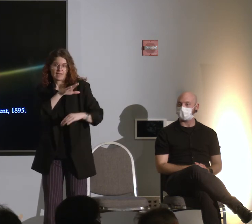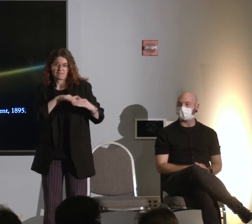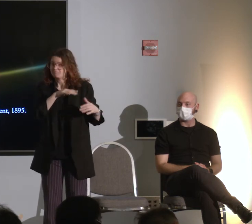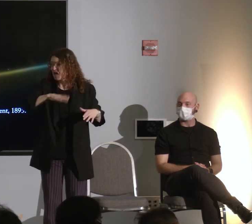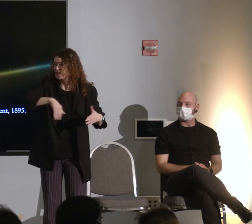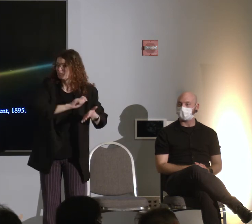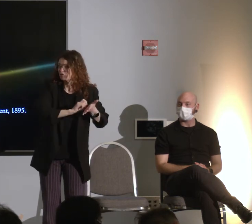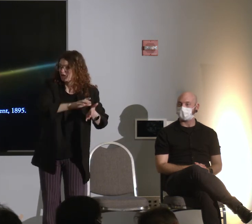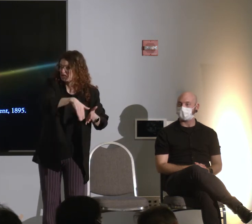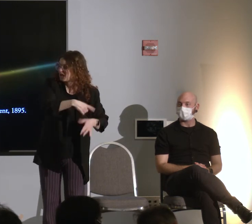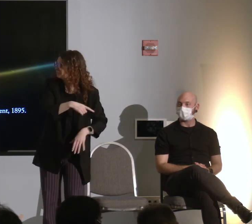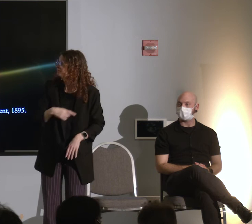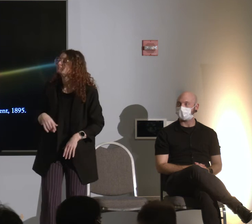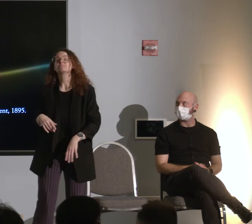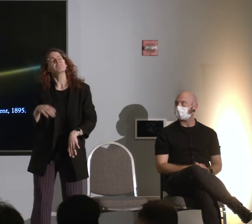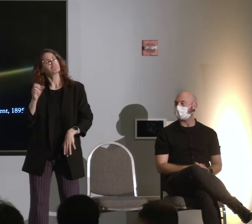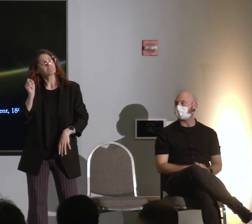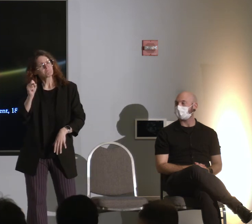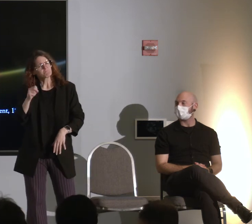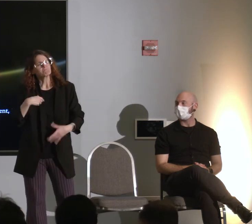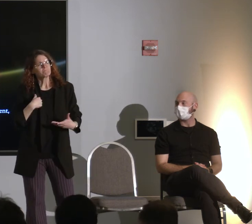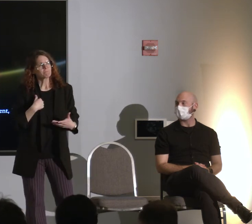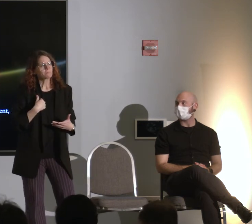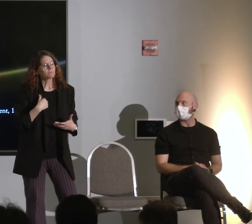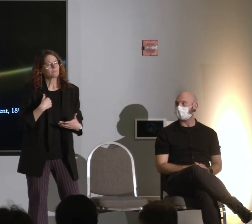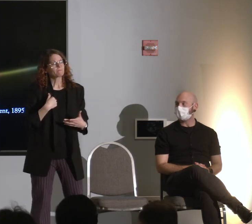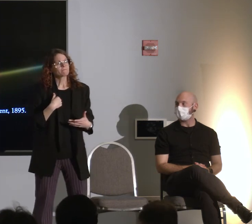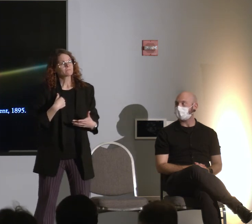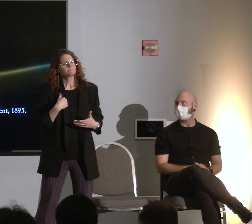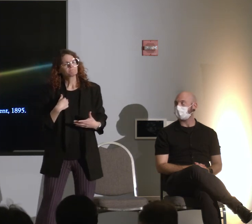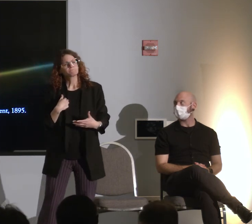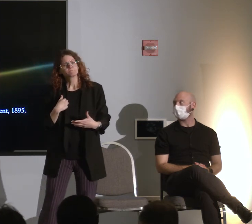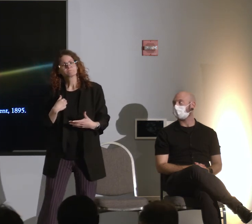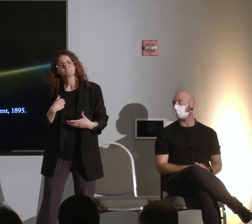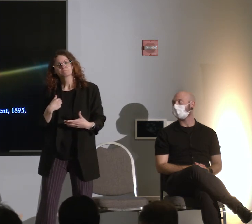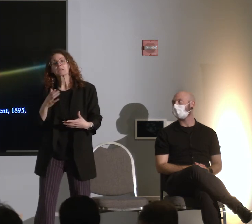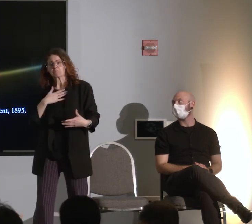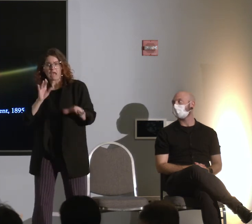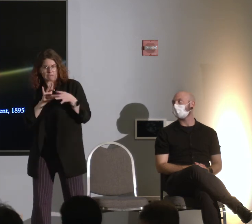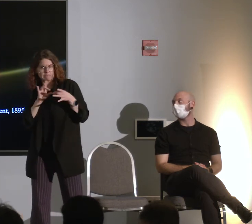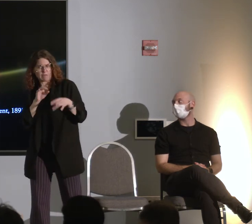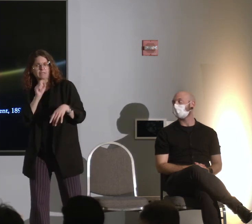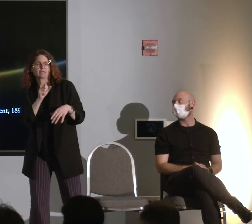Yeah, well, I think by way of comment, yes, there have been lots of books.